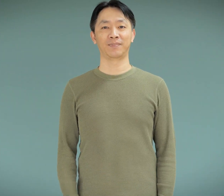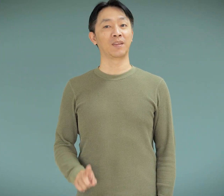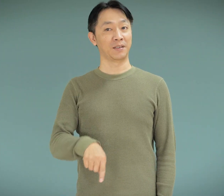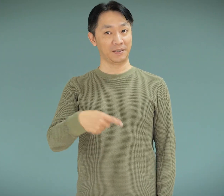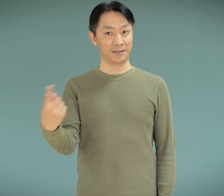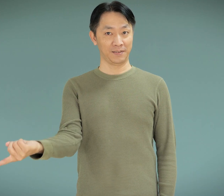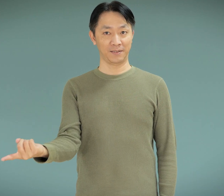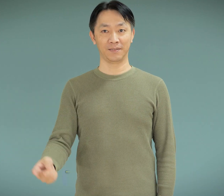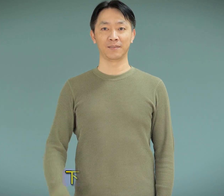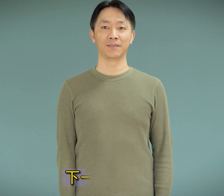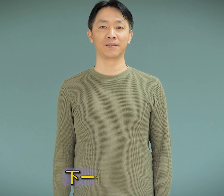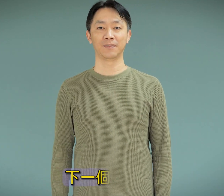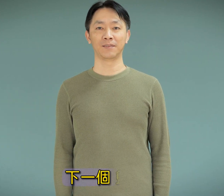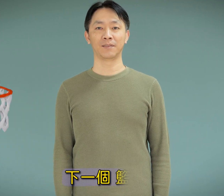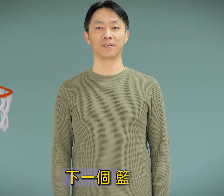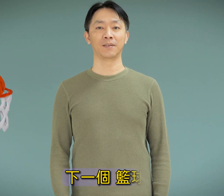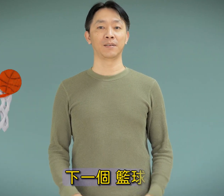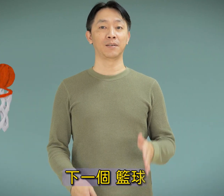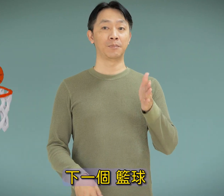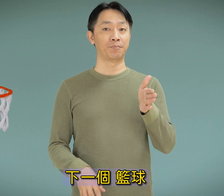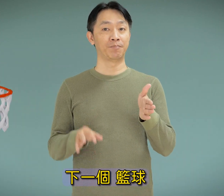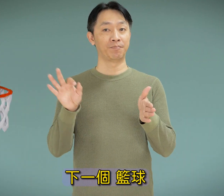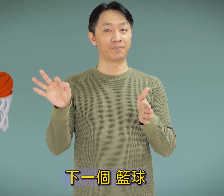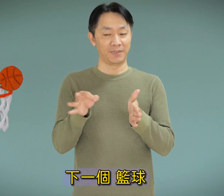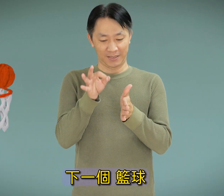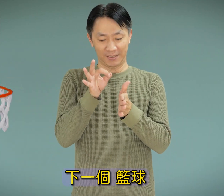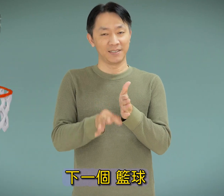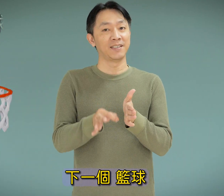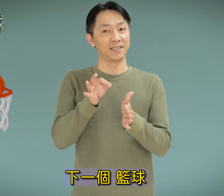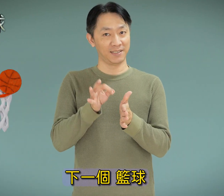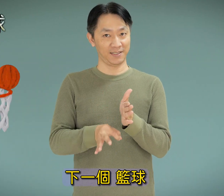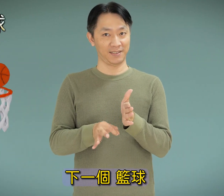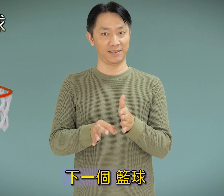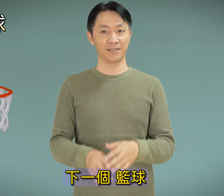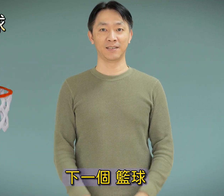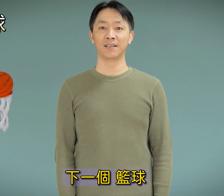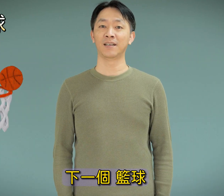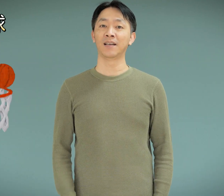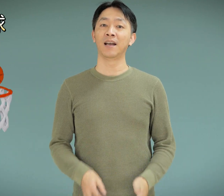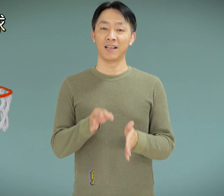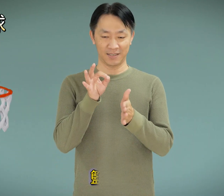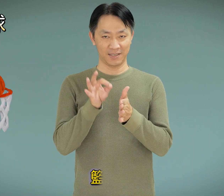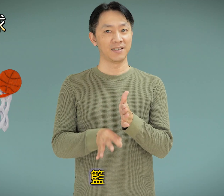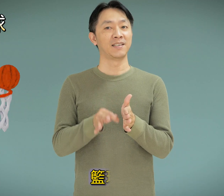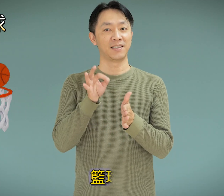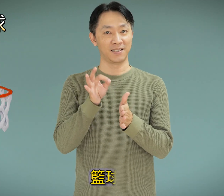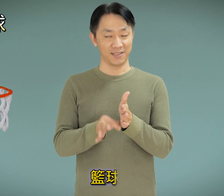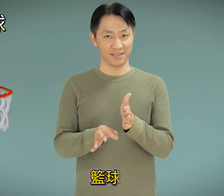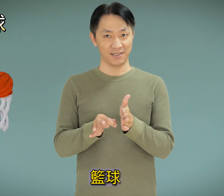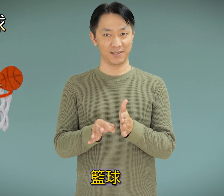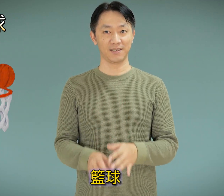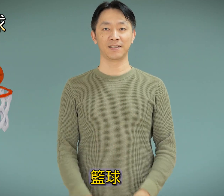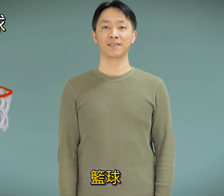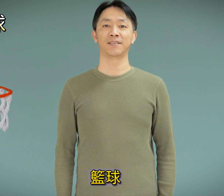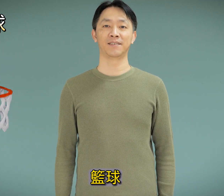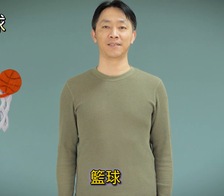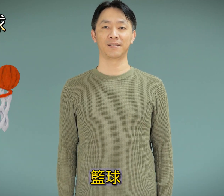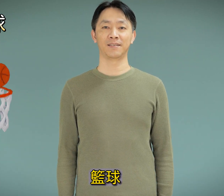next one is.. BASKETBALL